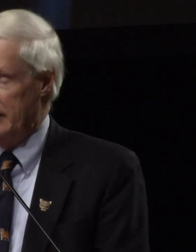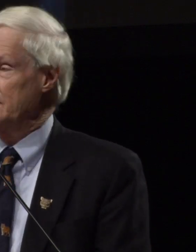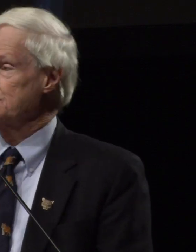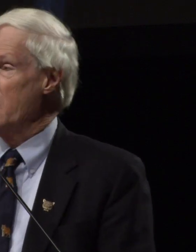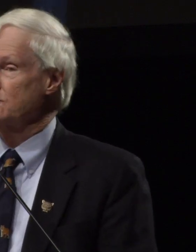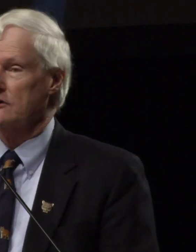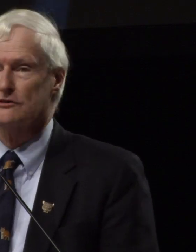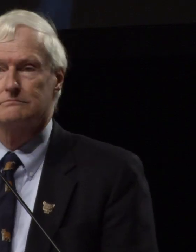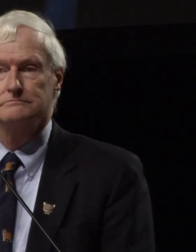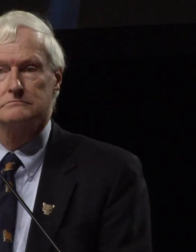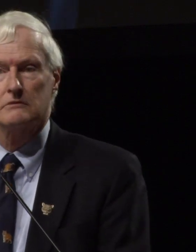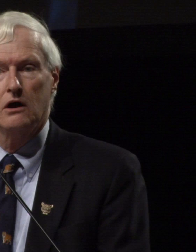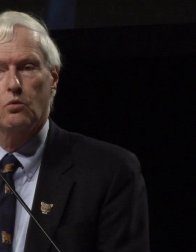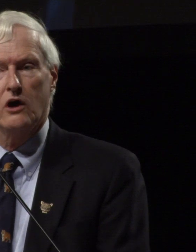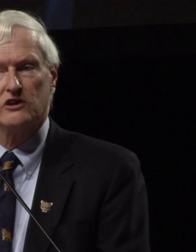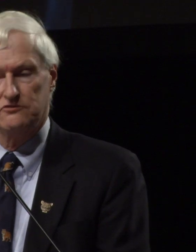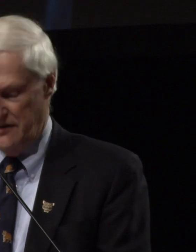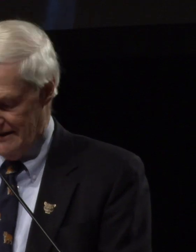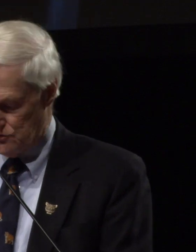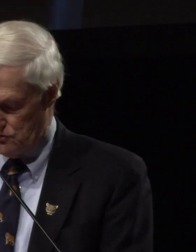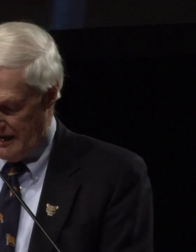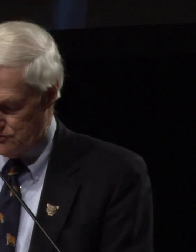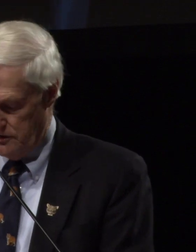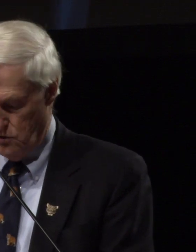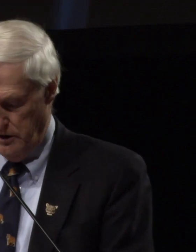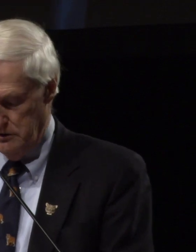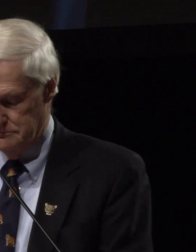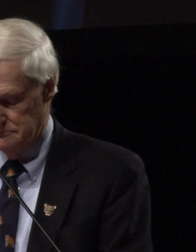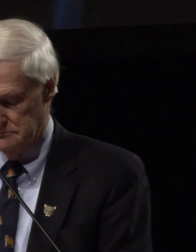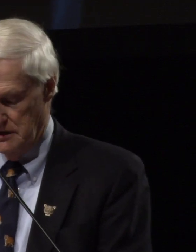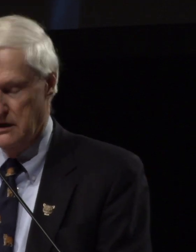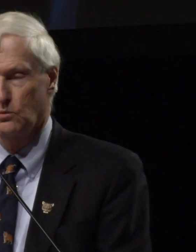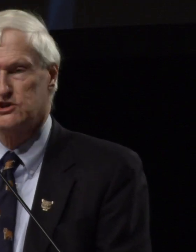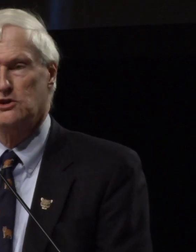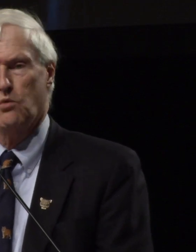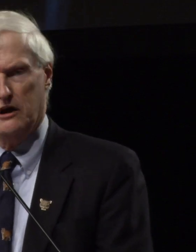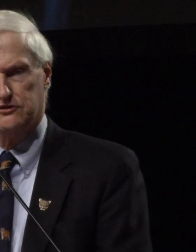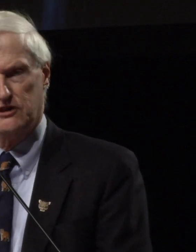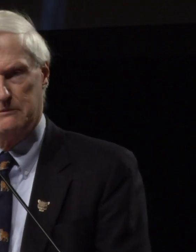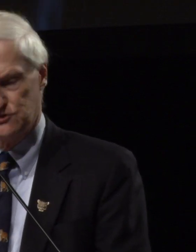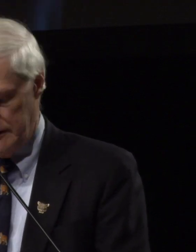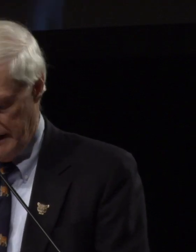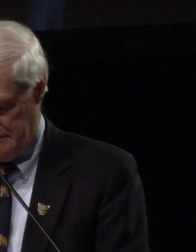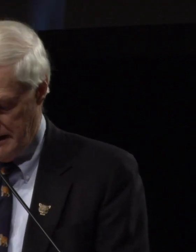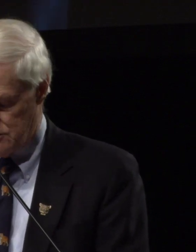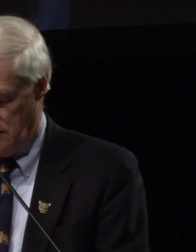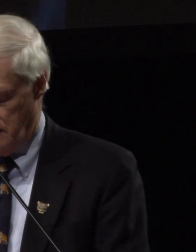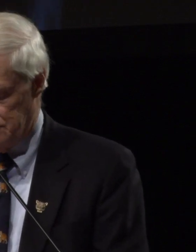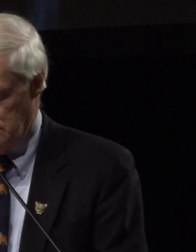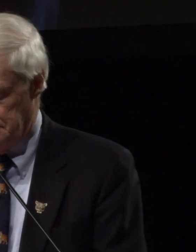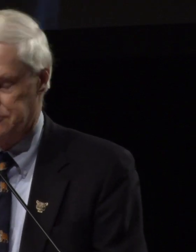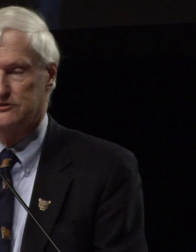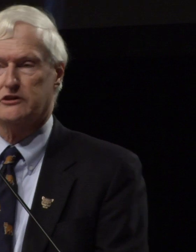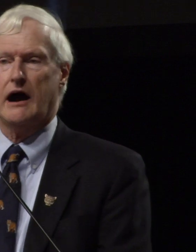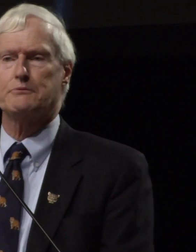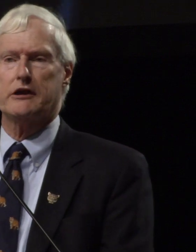ONE OF HIS PROJECTS WAS AN ADVANCED TESLA COIL WHICH HE WANTED TO DEMONSTRATE AT IMAGINE RIT, BUT, SINCE IT OPERATED AT